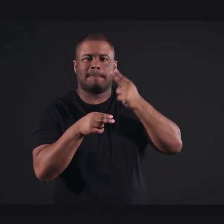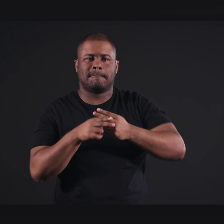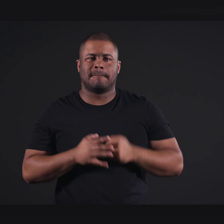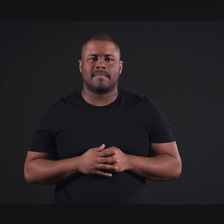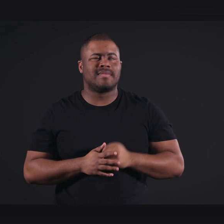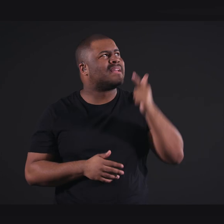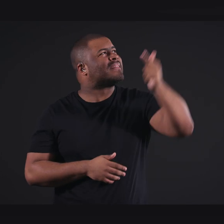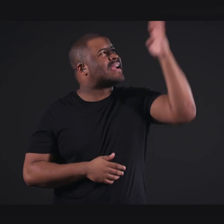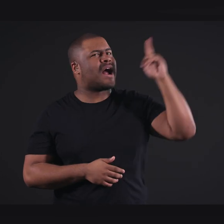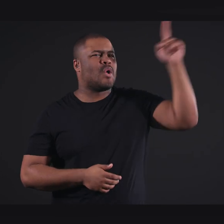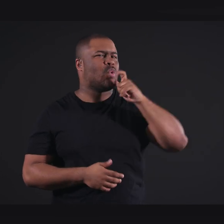Who is God?